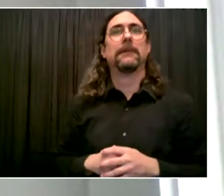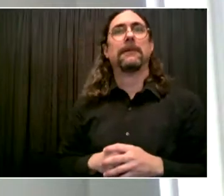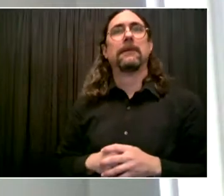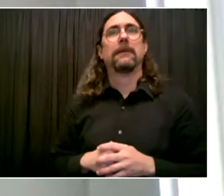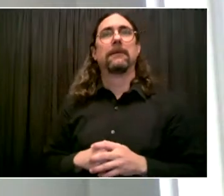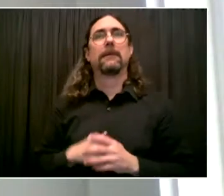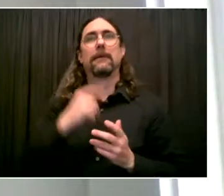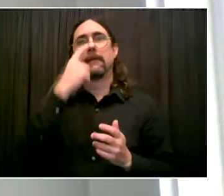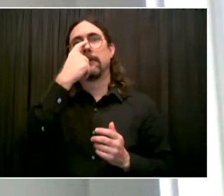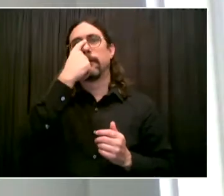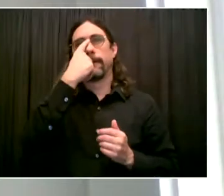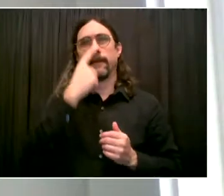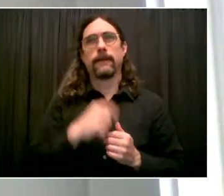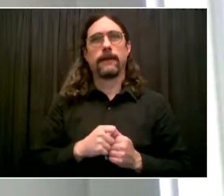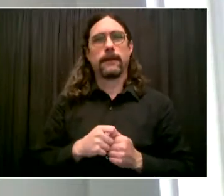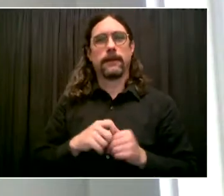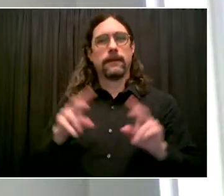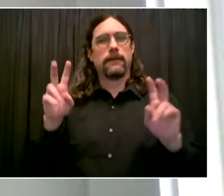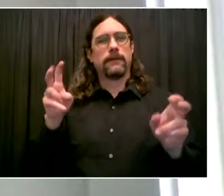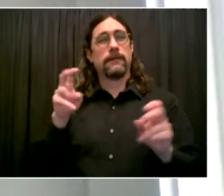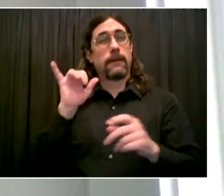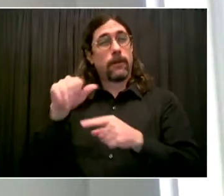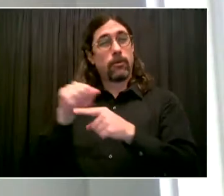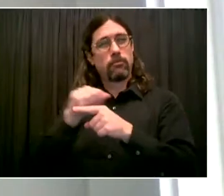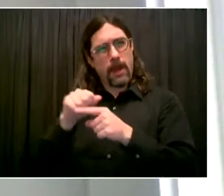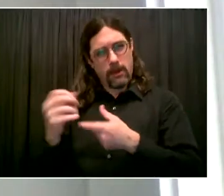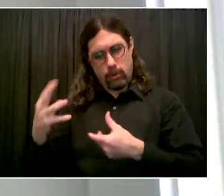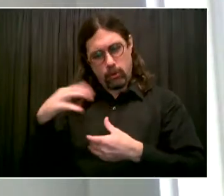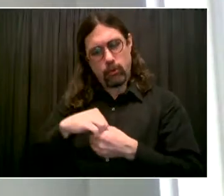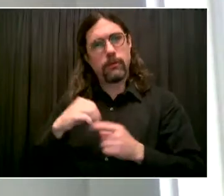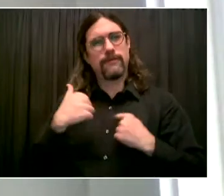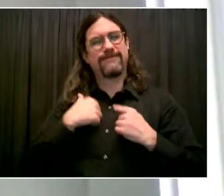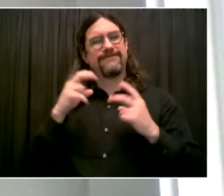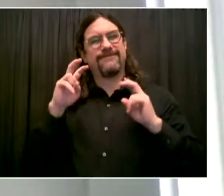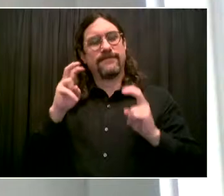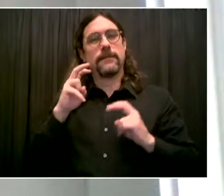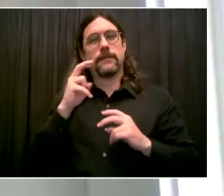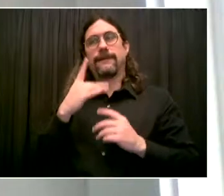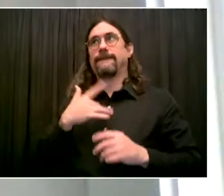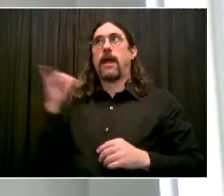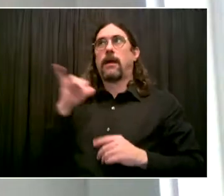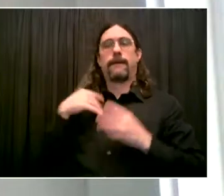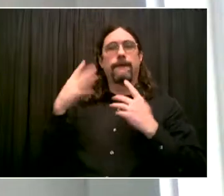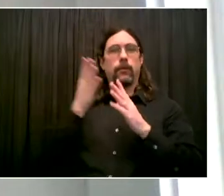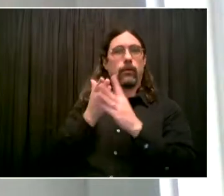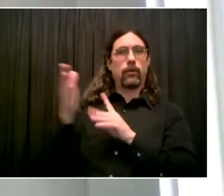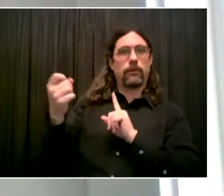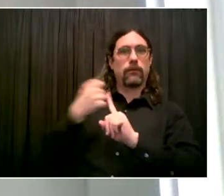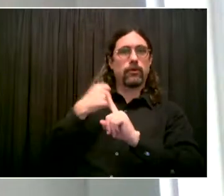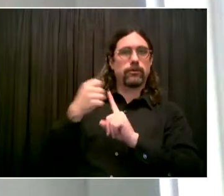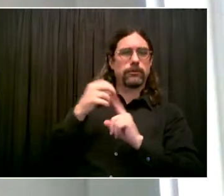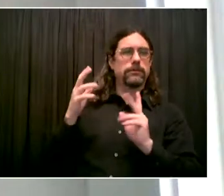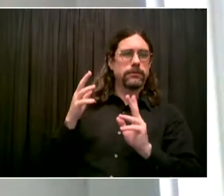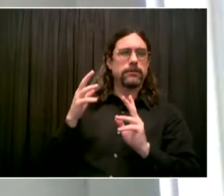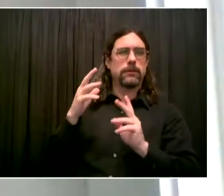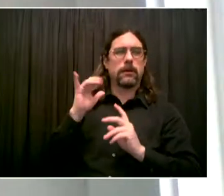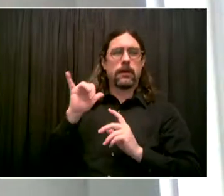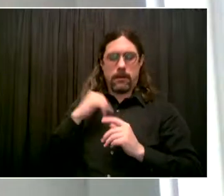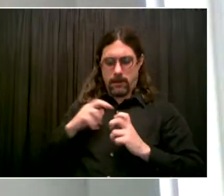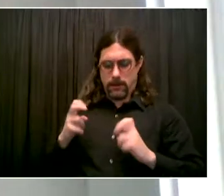REINFORCEMENT RETRAINING. I SUPPORT ANY POLICY THAT